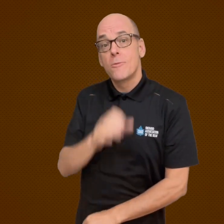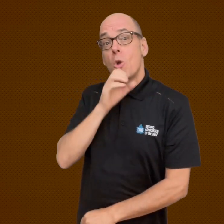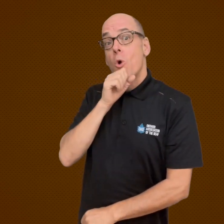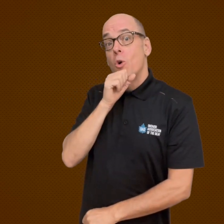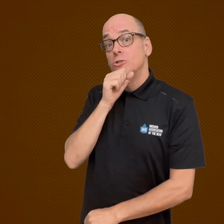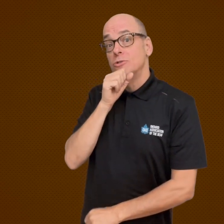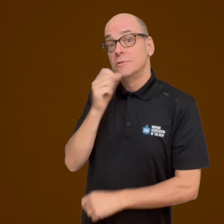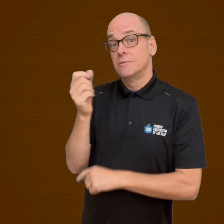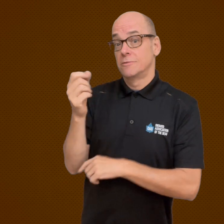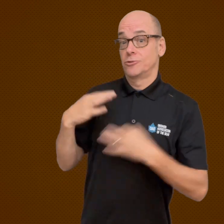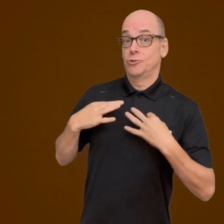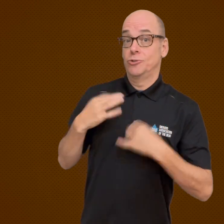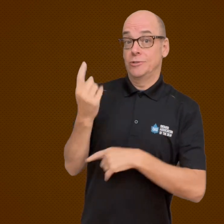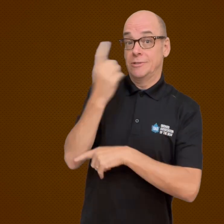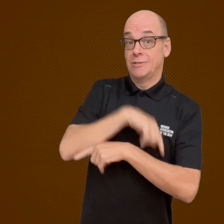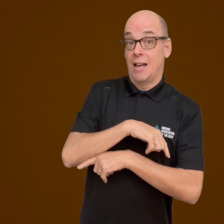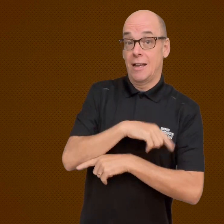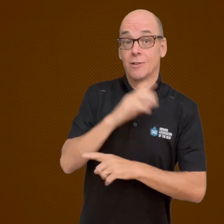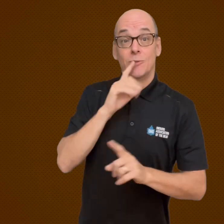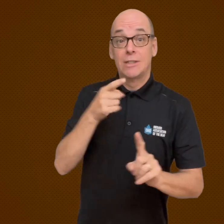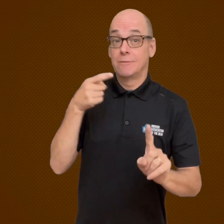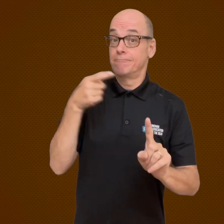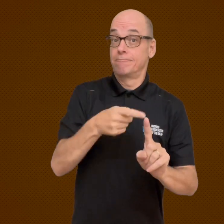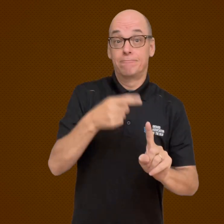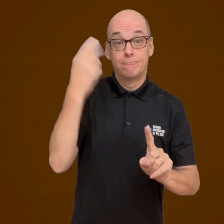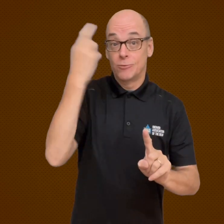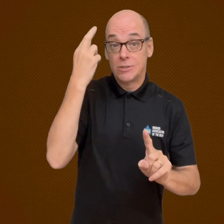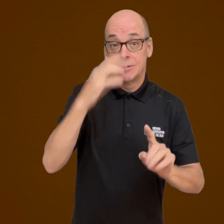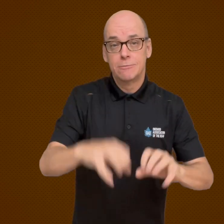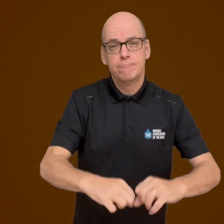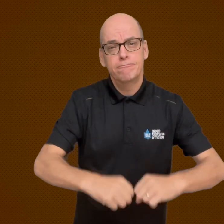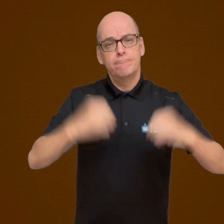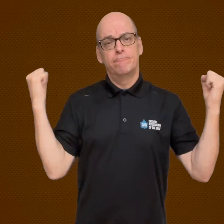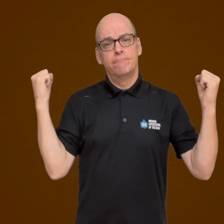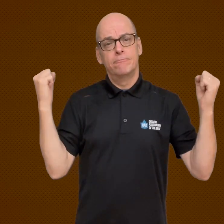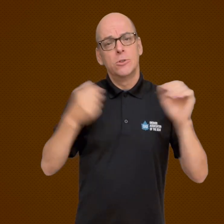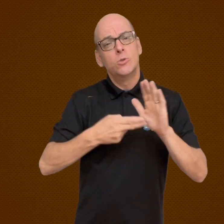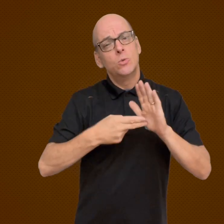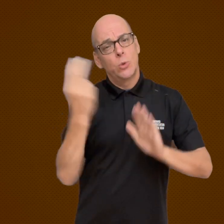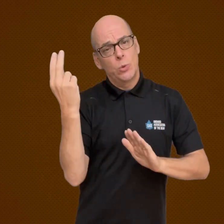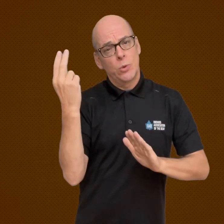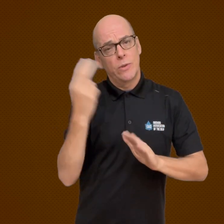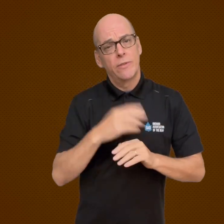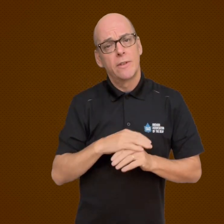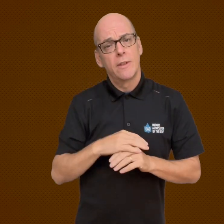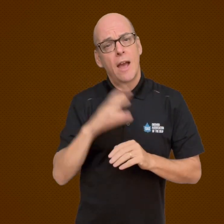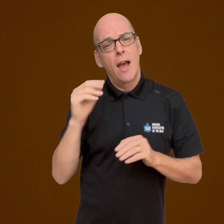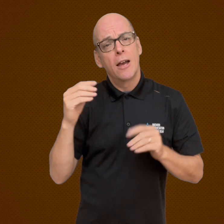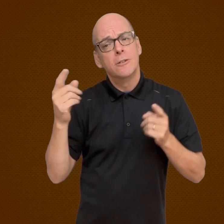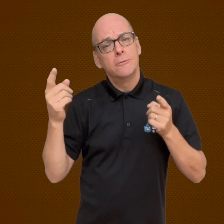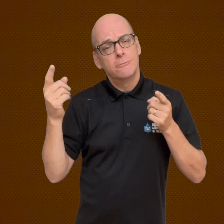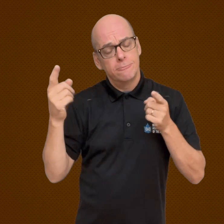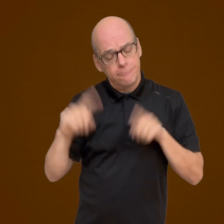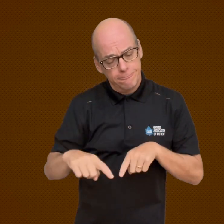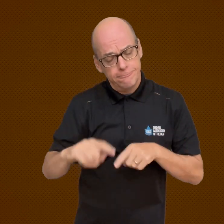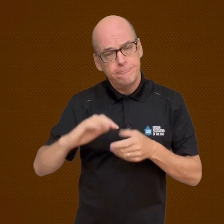Orange Shirt Day is for truth and reconciliation, and to learn how we can improve from now and on,